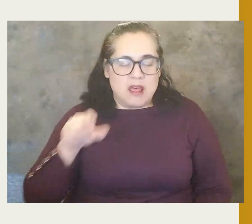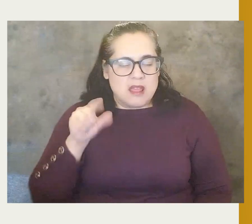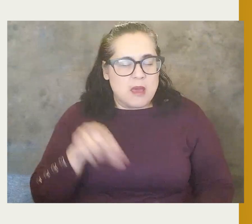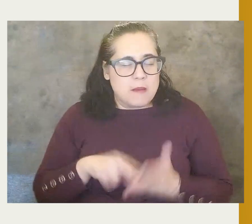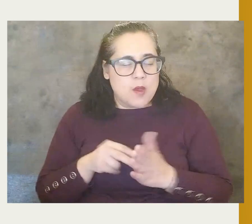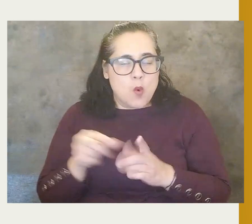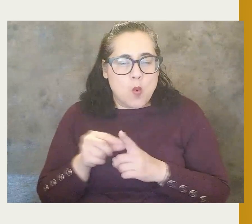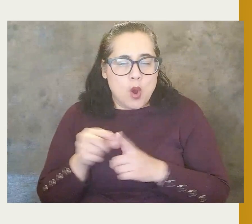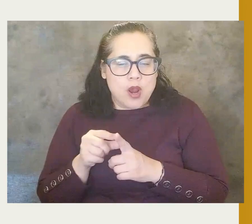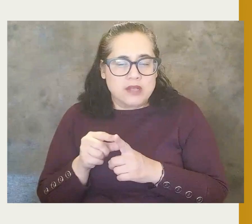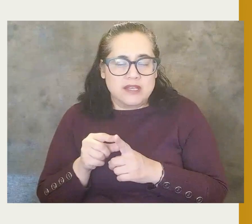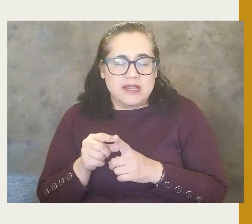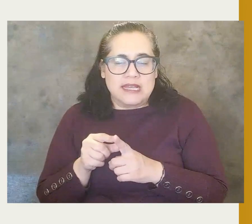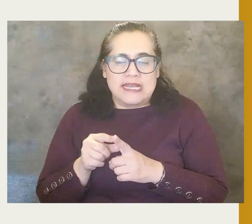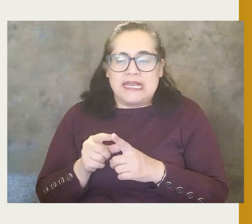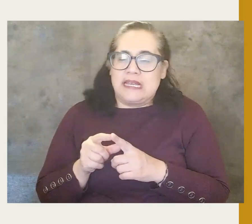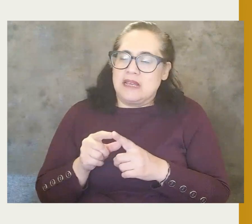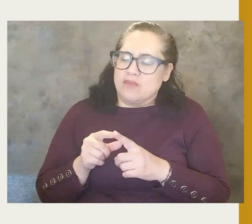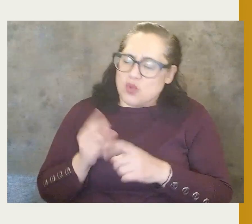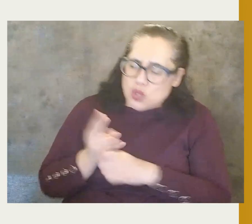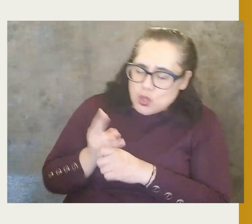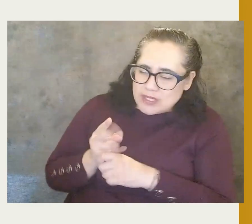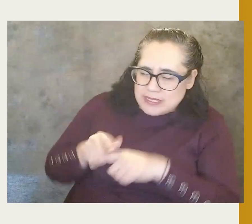according to the speaker's location or context.